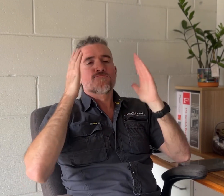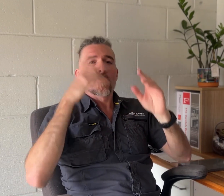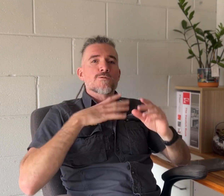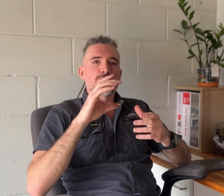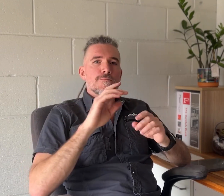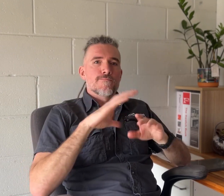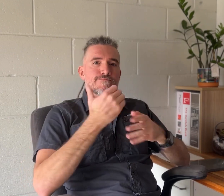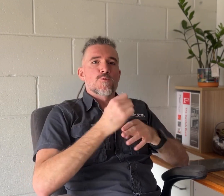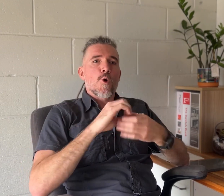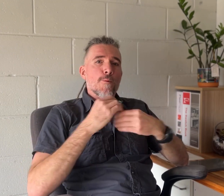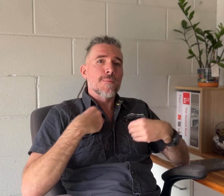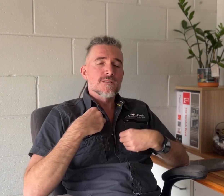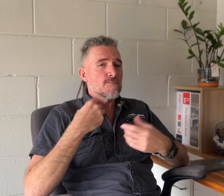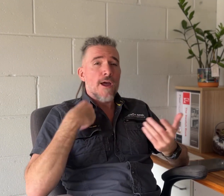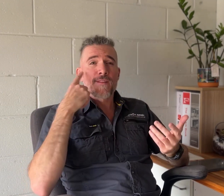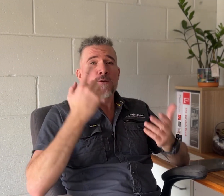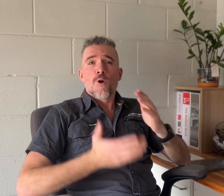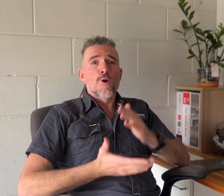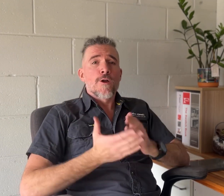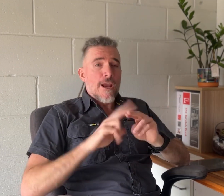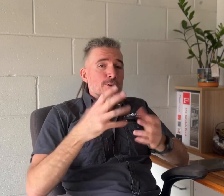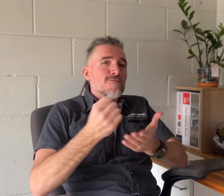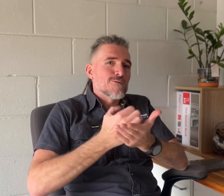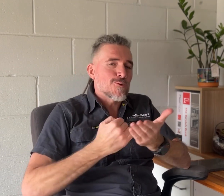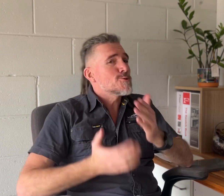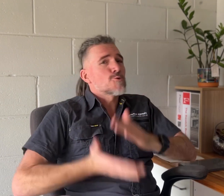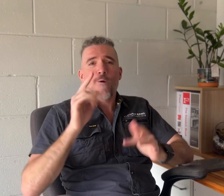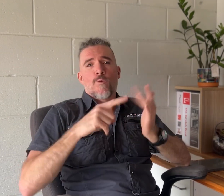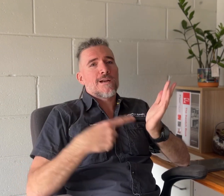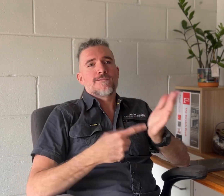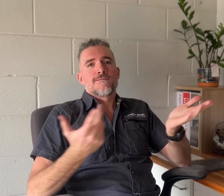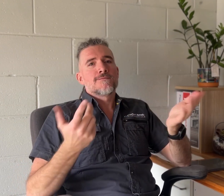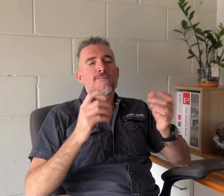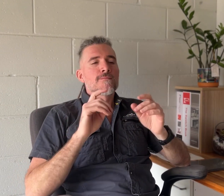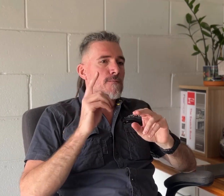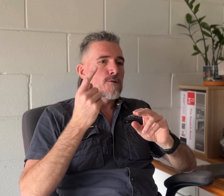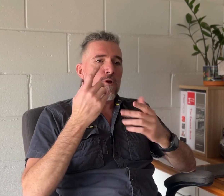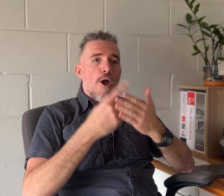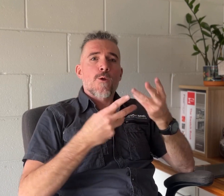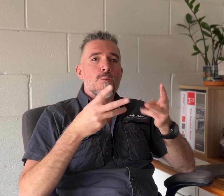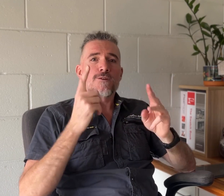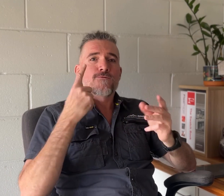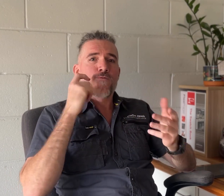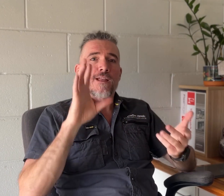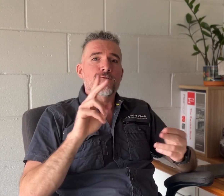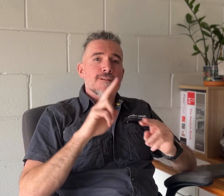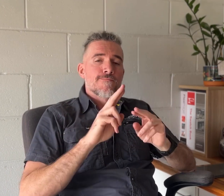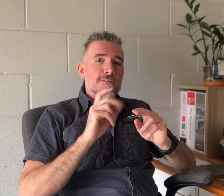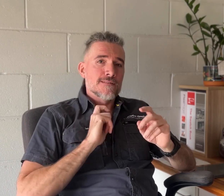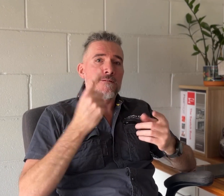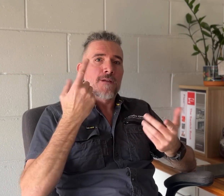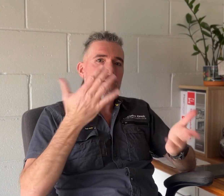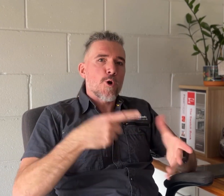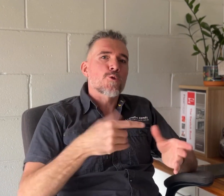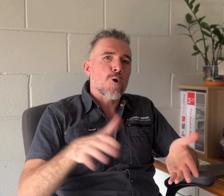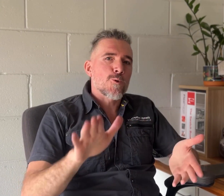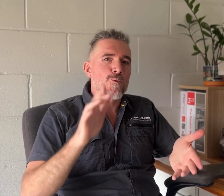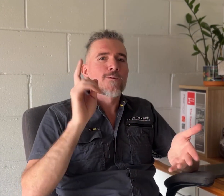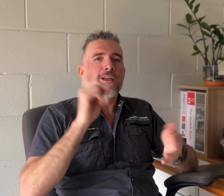My advice is if you’re thinking about establishing your own business and you have the resources, go for it. The only way to find out is to give it a go.